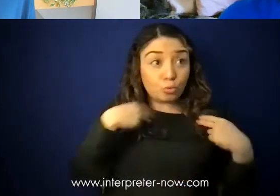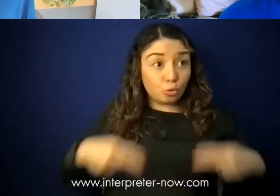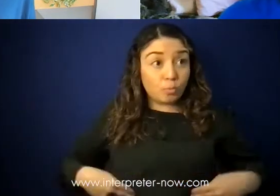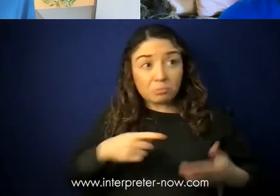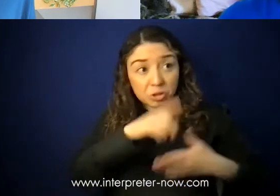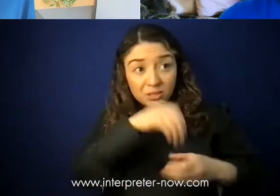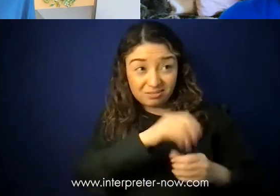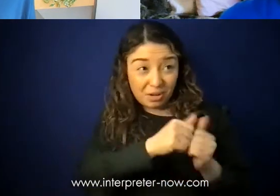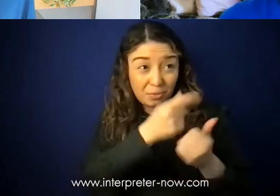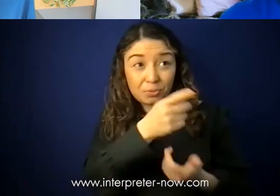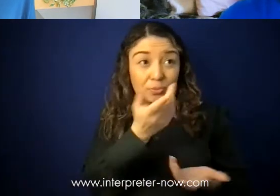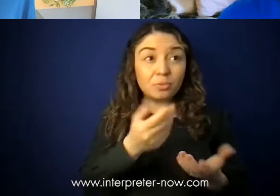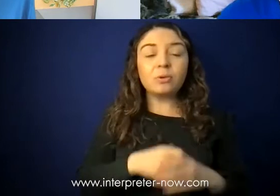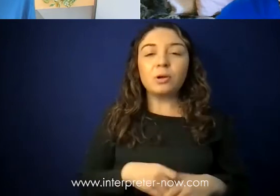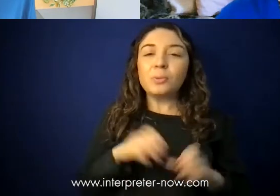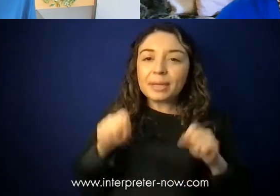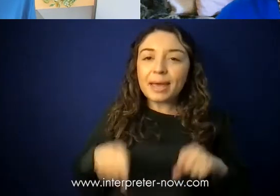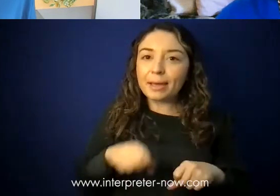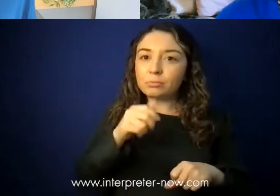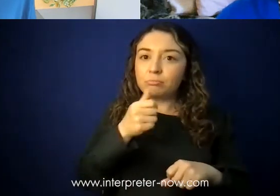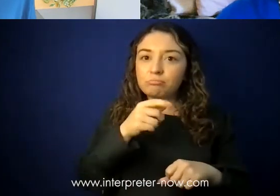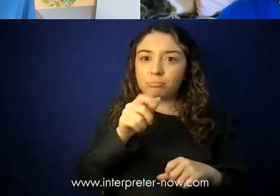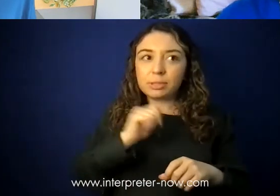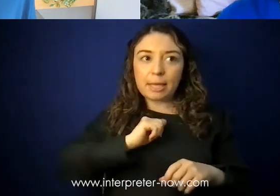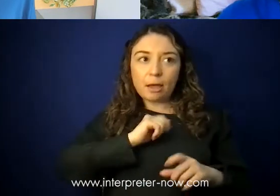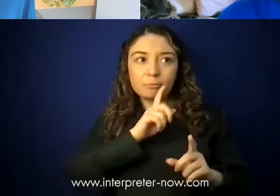But one of the things we can do when we've never had those kinds of conversations before,